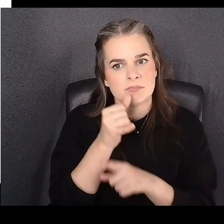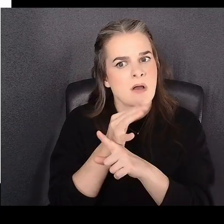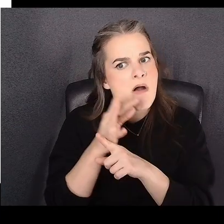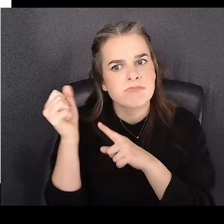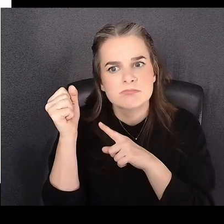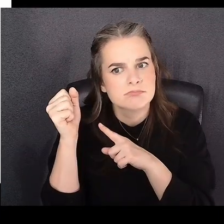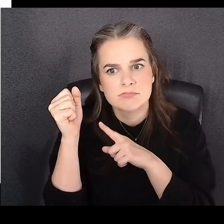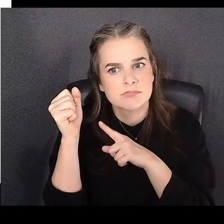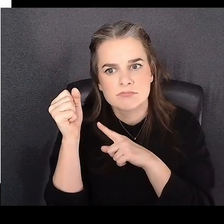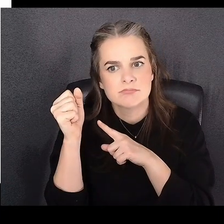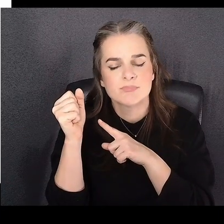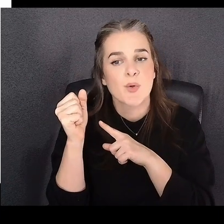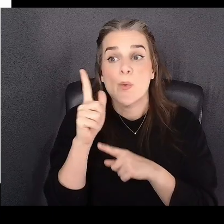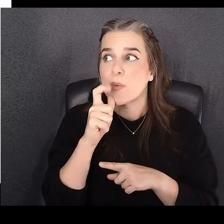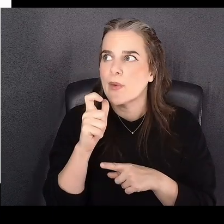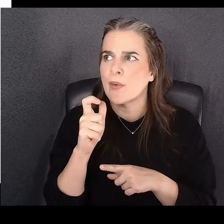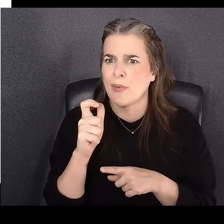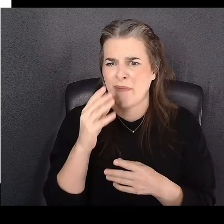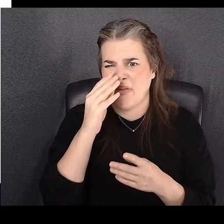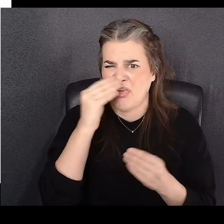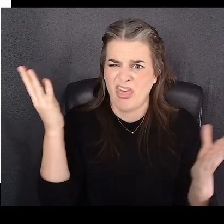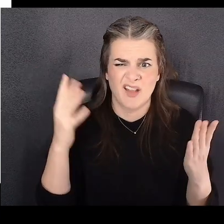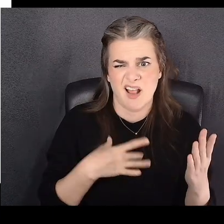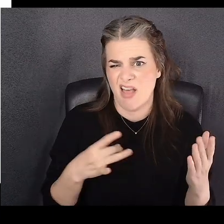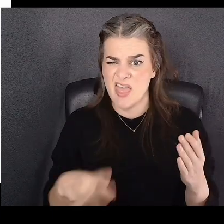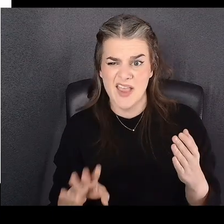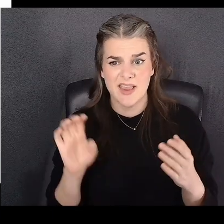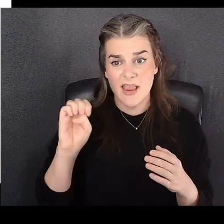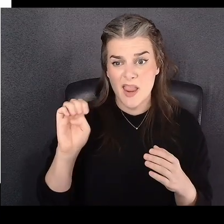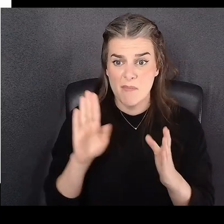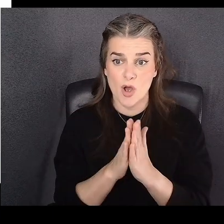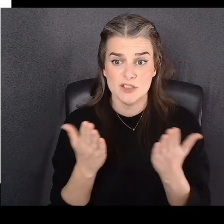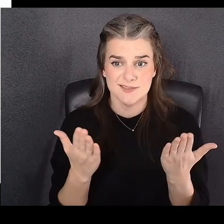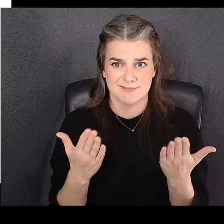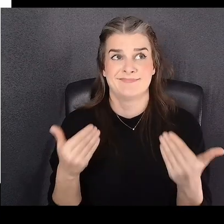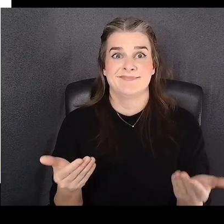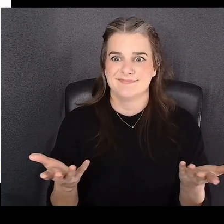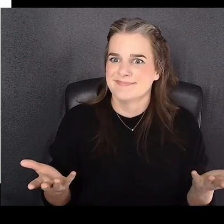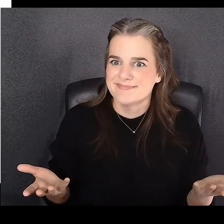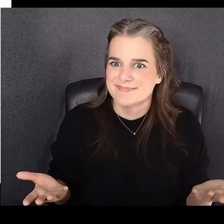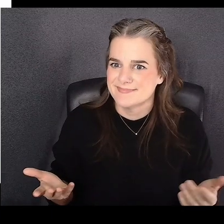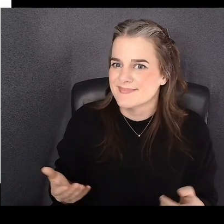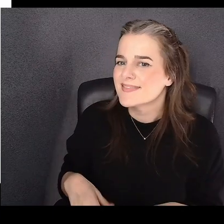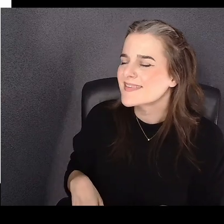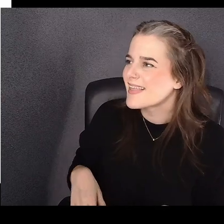It gets And like Janet said, we have folks that want to just actually follow along with reading and downloading a book.